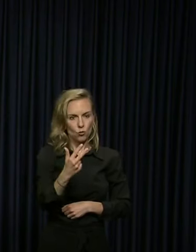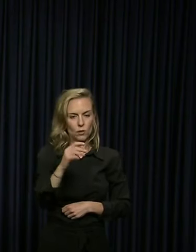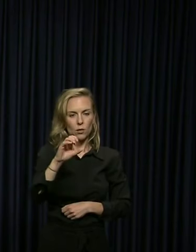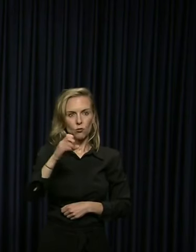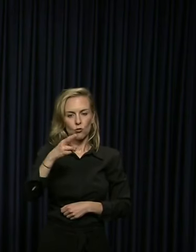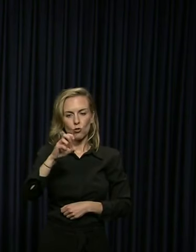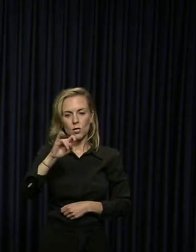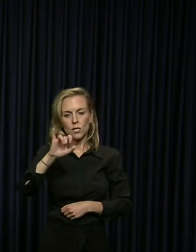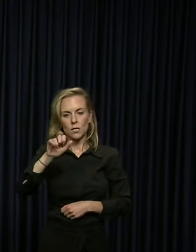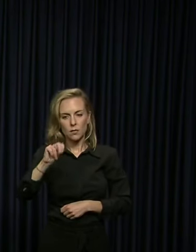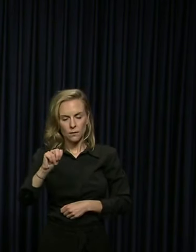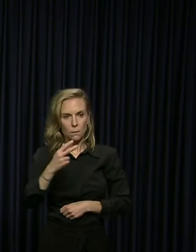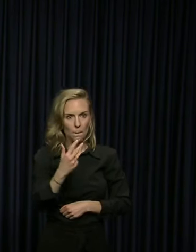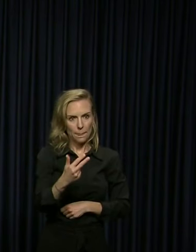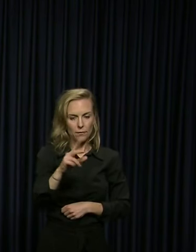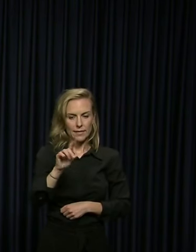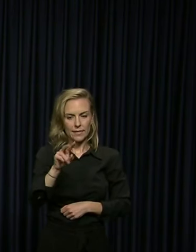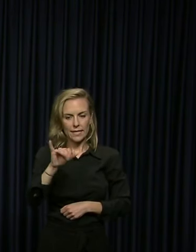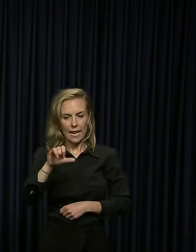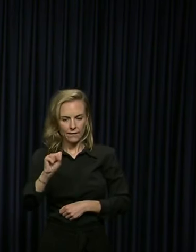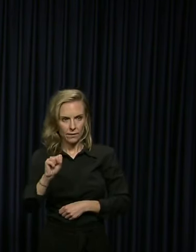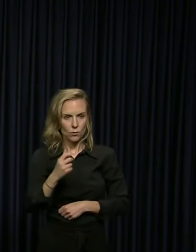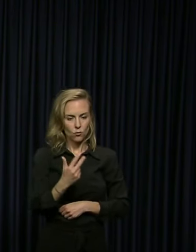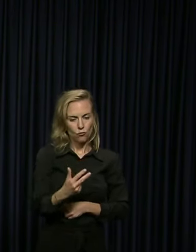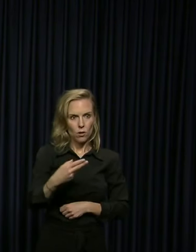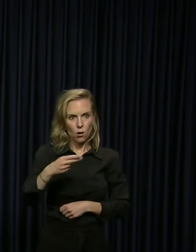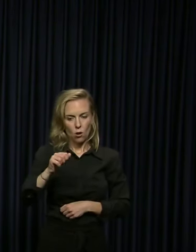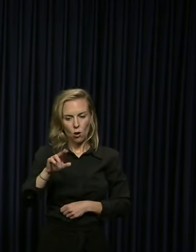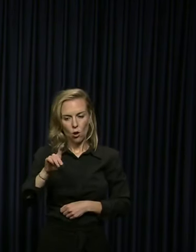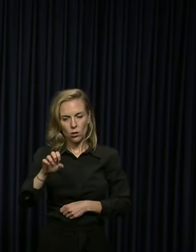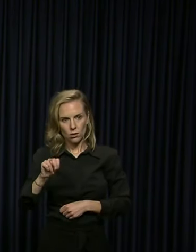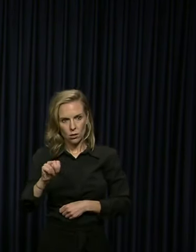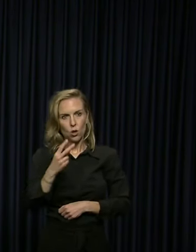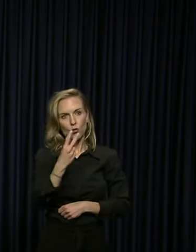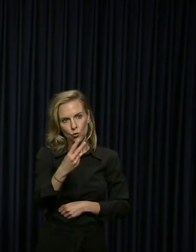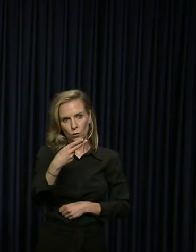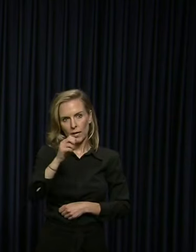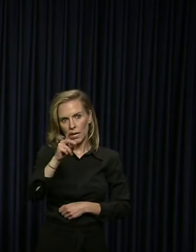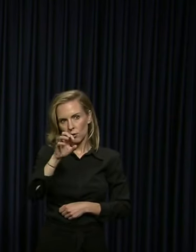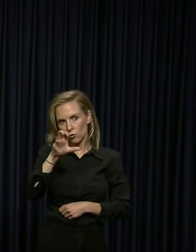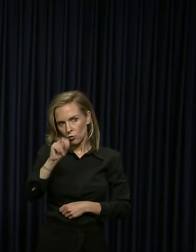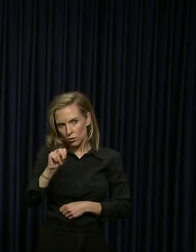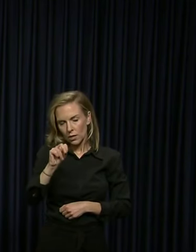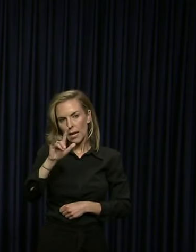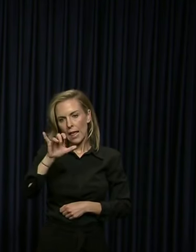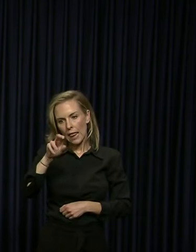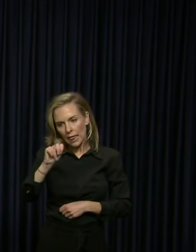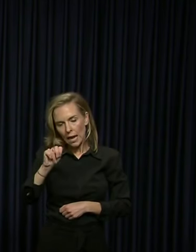AND WHILE THREE IS CERTAINLY